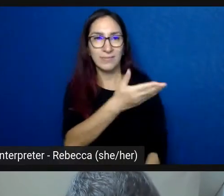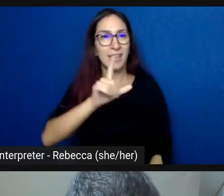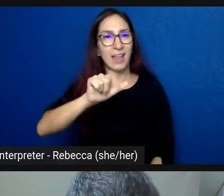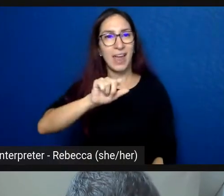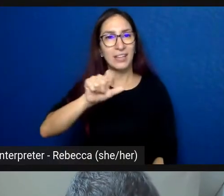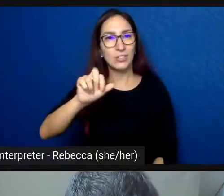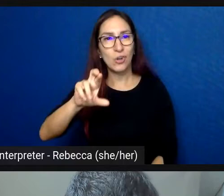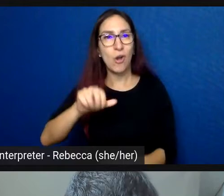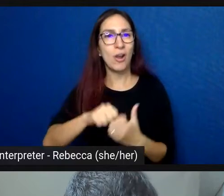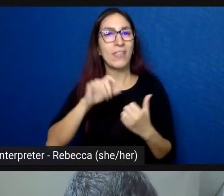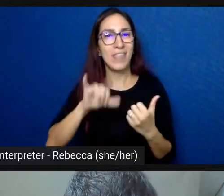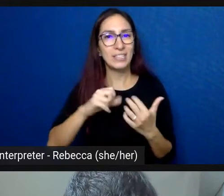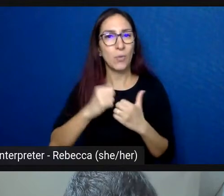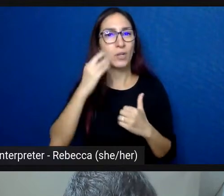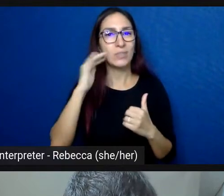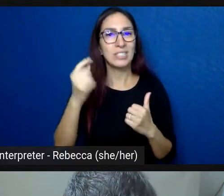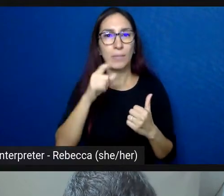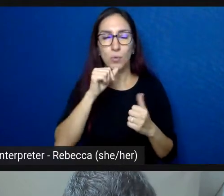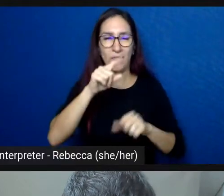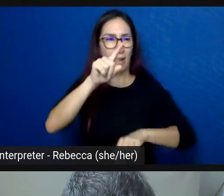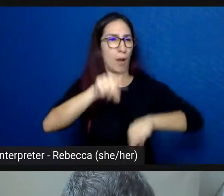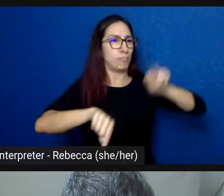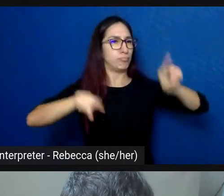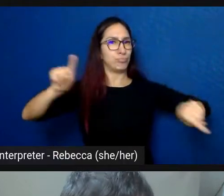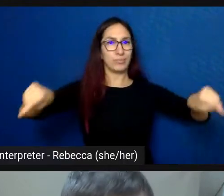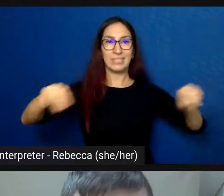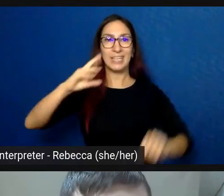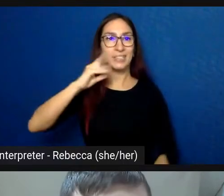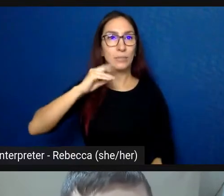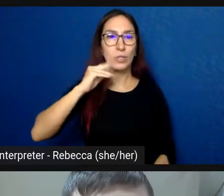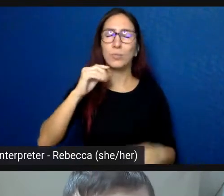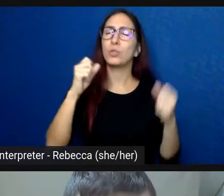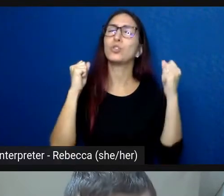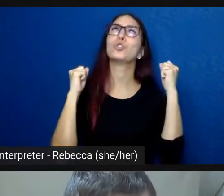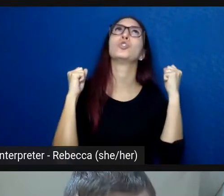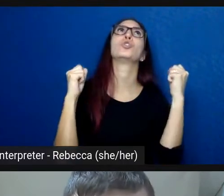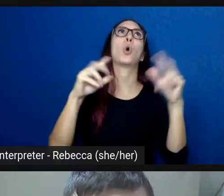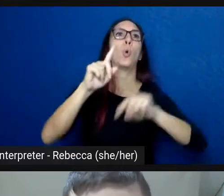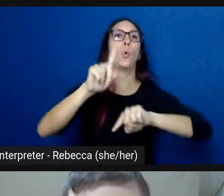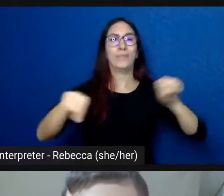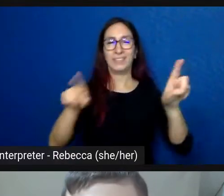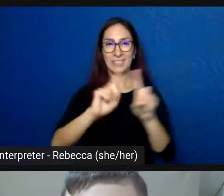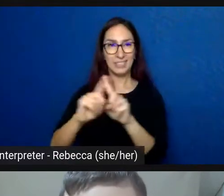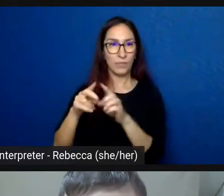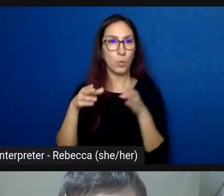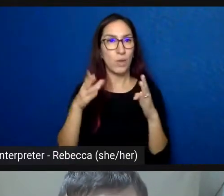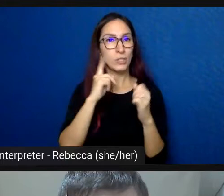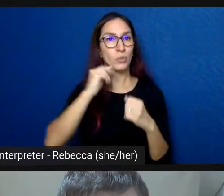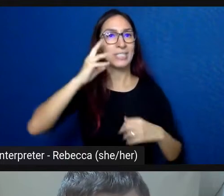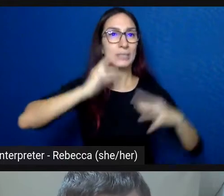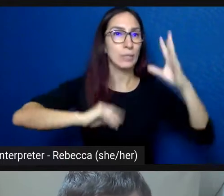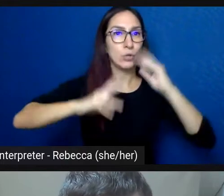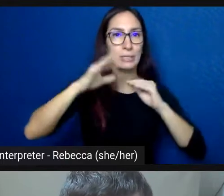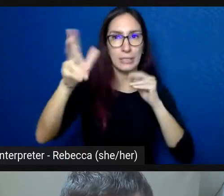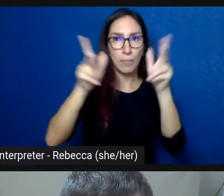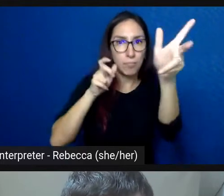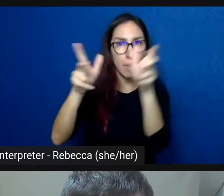who has a different accessibility because there are so many different ways of experiencing the web. It's just different it's all that it is.